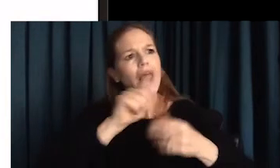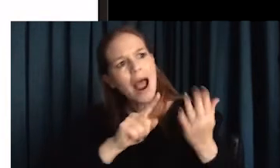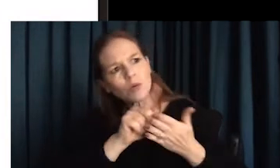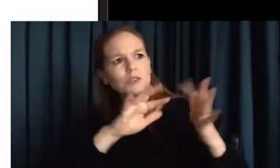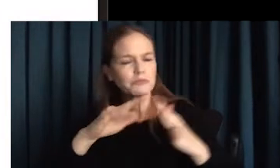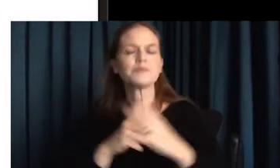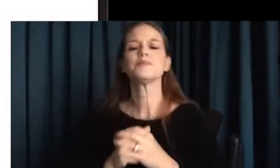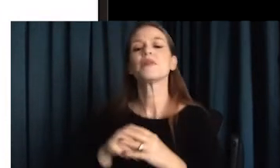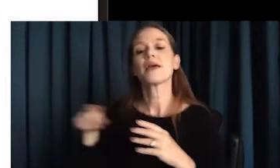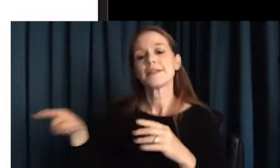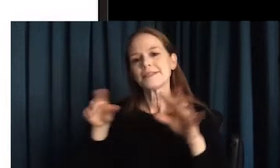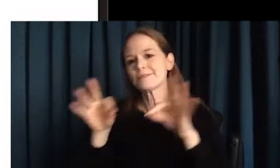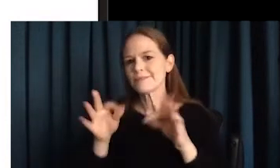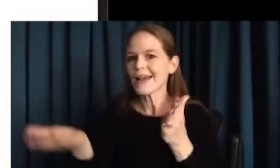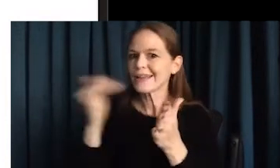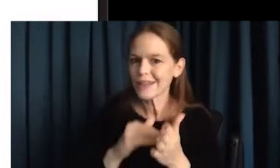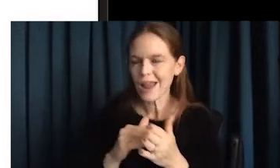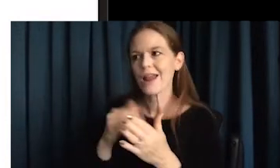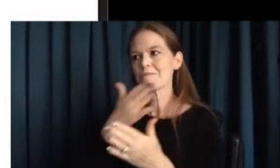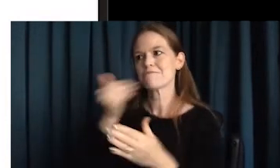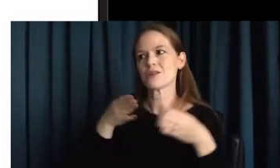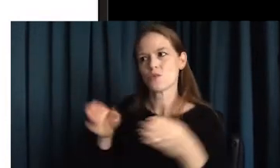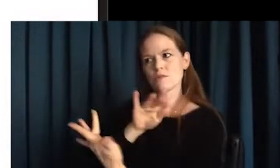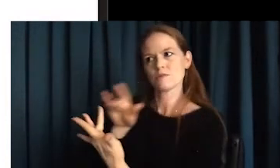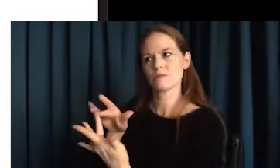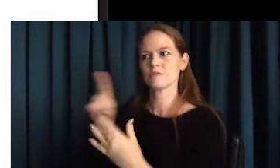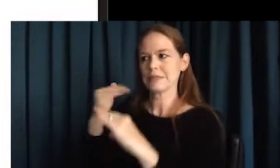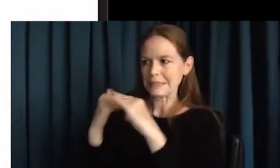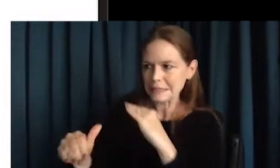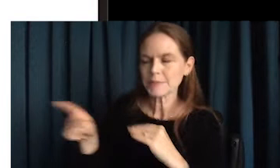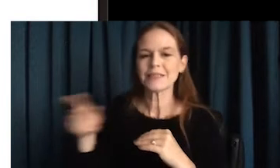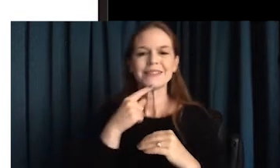Again, he emphasizes adding biology 100 in the subject line, and if it's something important,